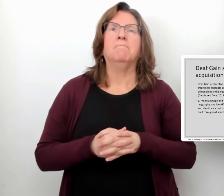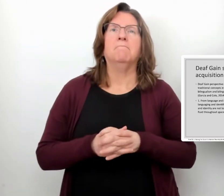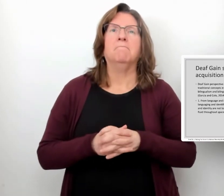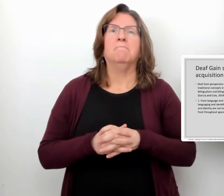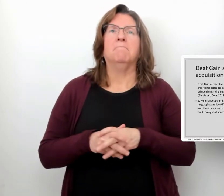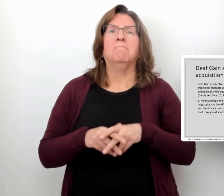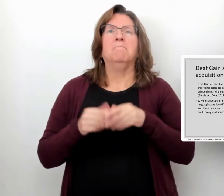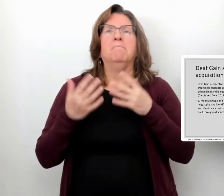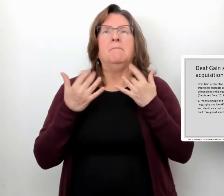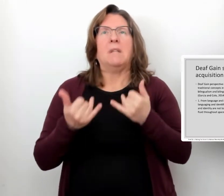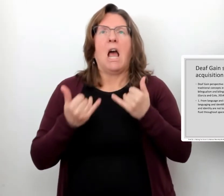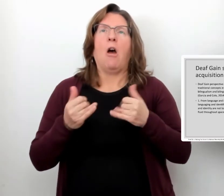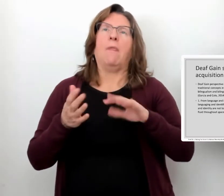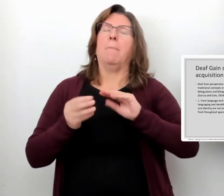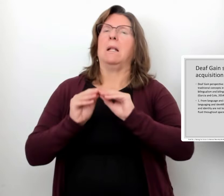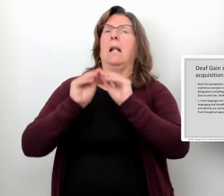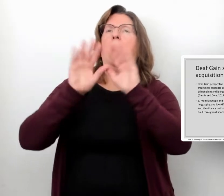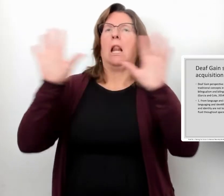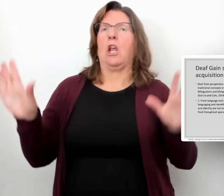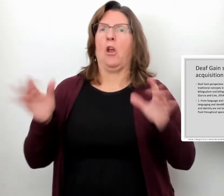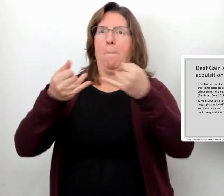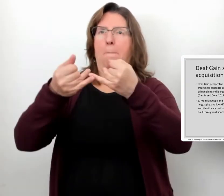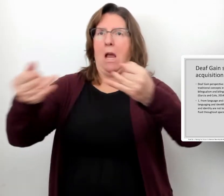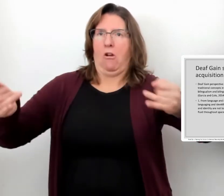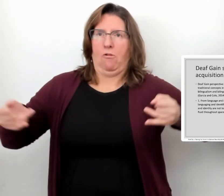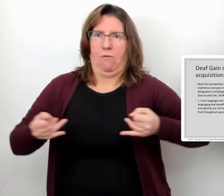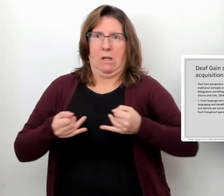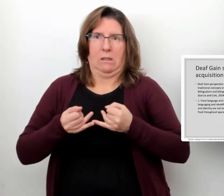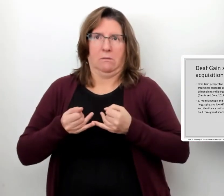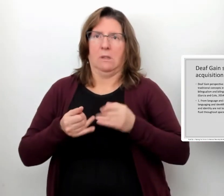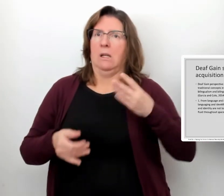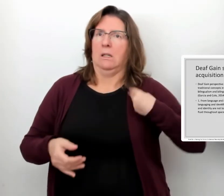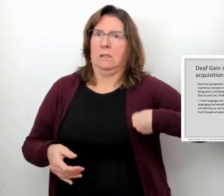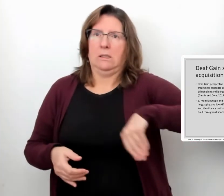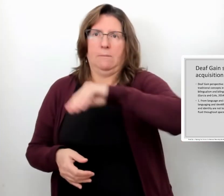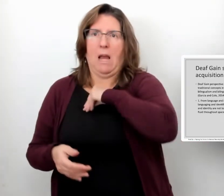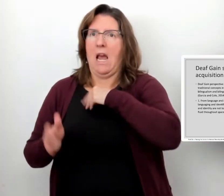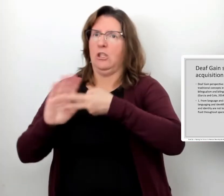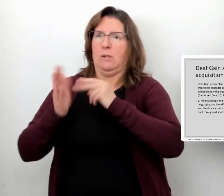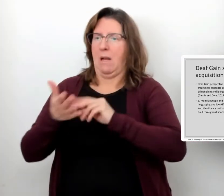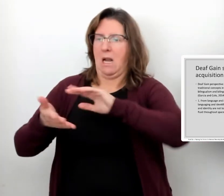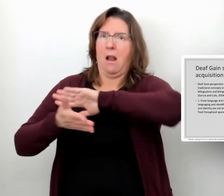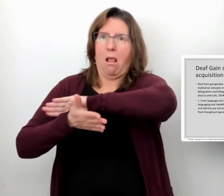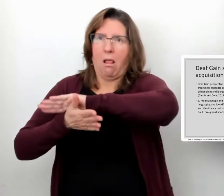The two are tethered. In this view 'identity' is strictly bounded.